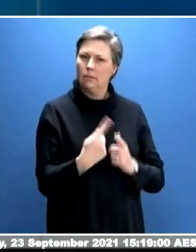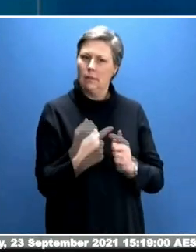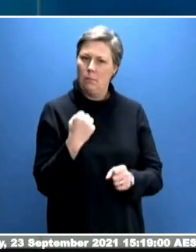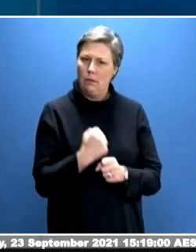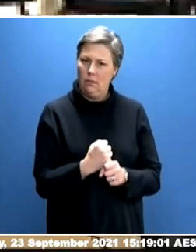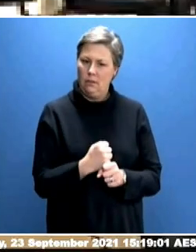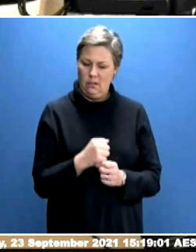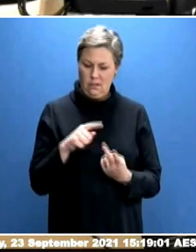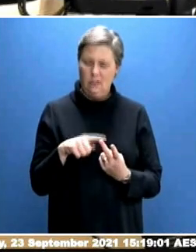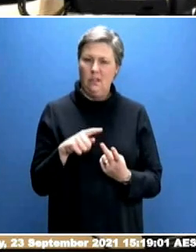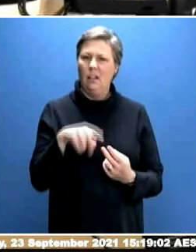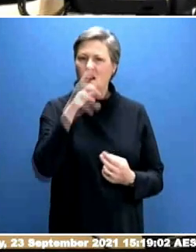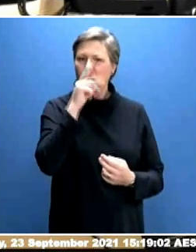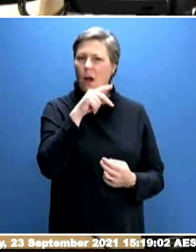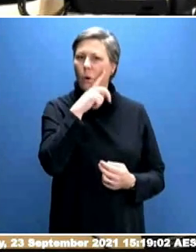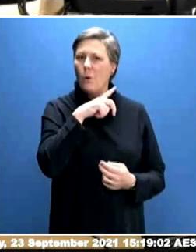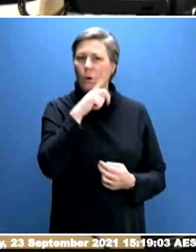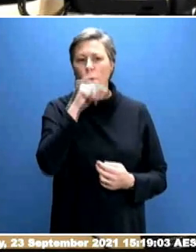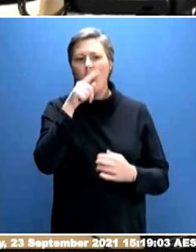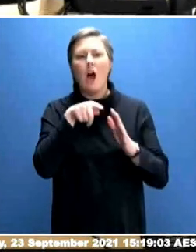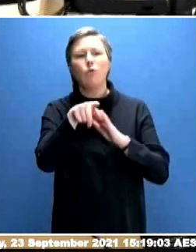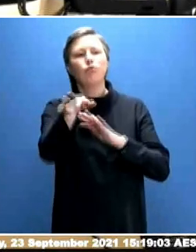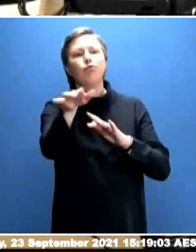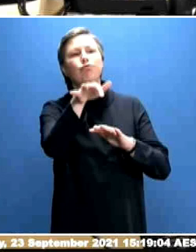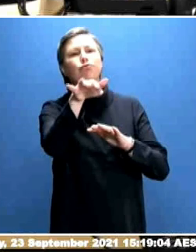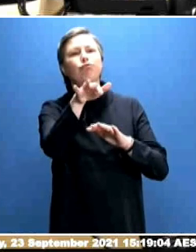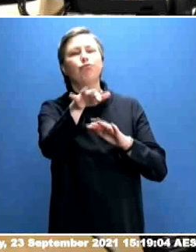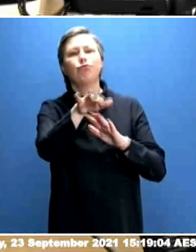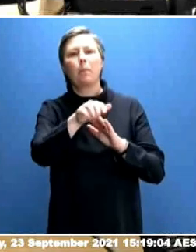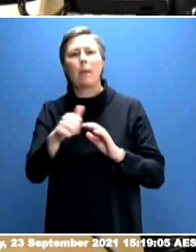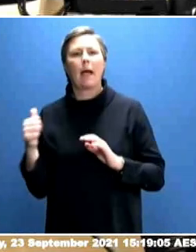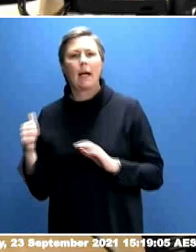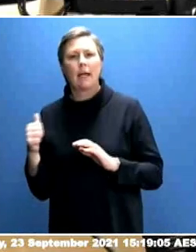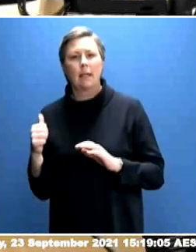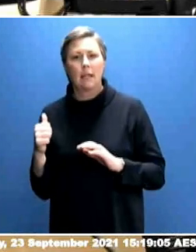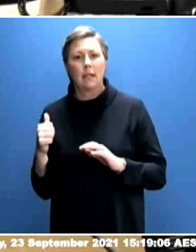the young girl who's able to come and go, she would no longer meet the